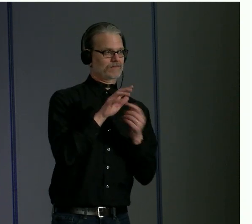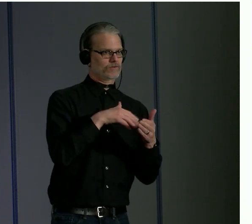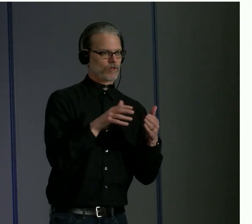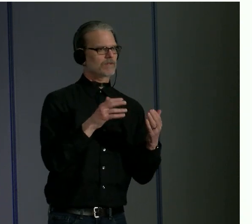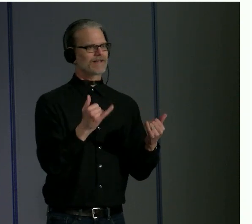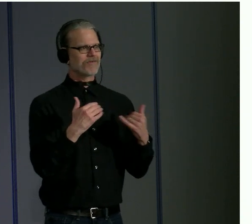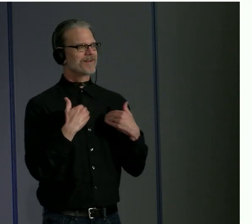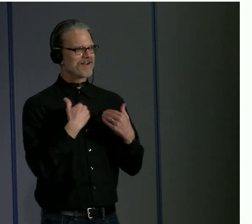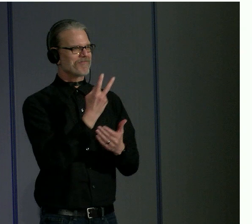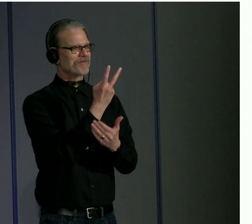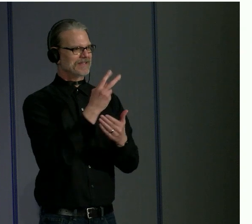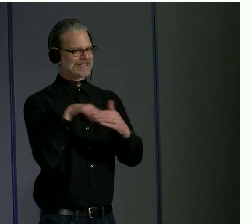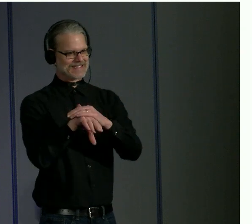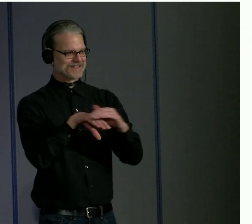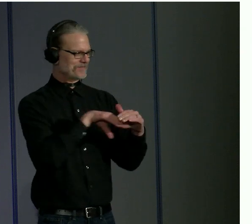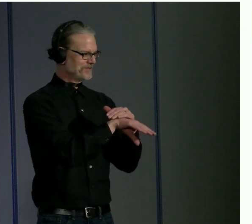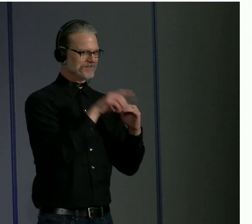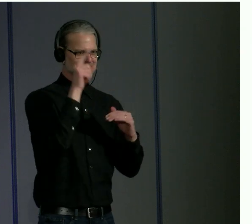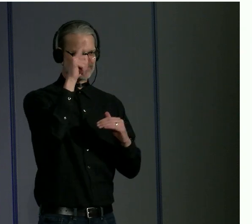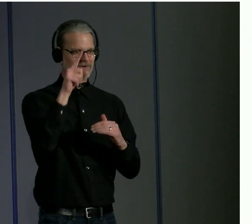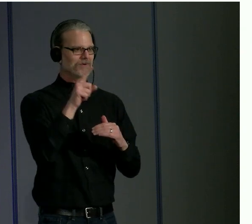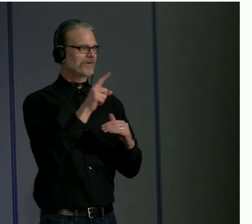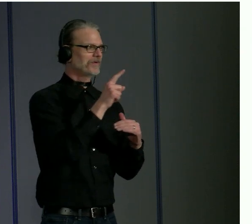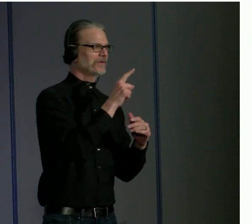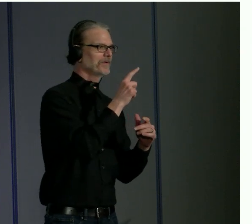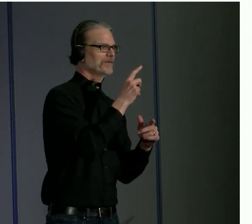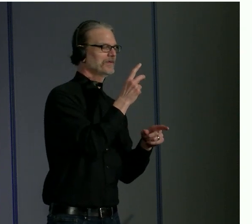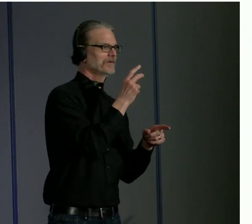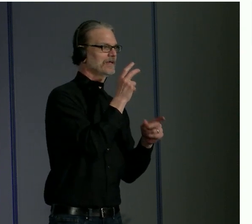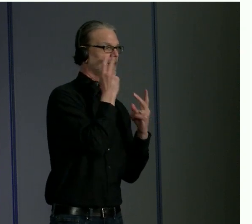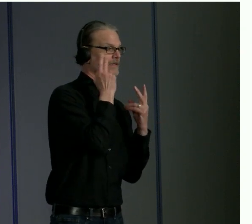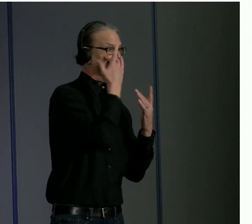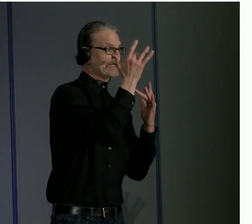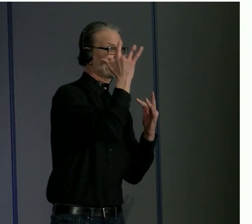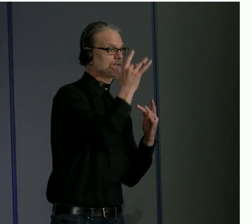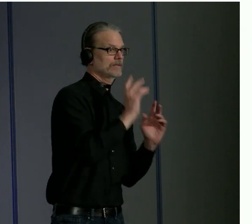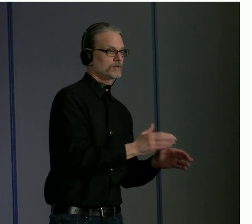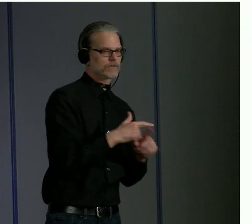person and someone using assistive technology. And I think all of us would agree the table on